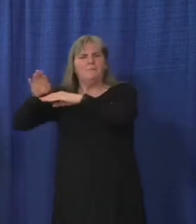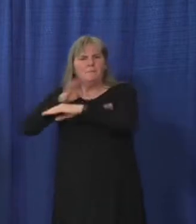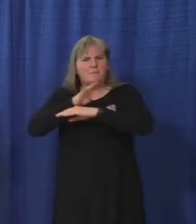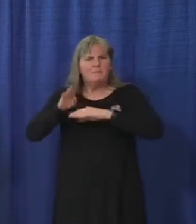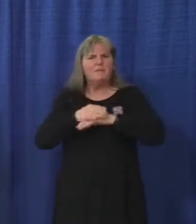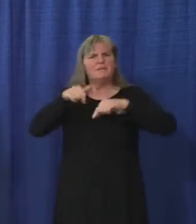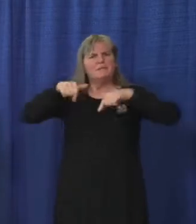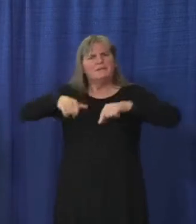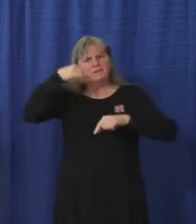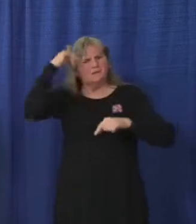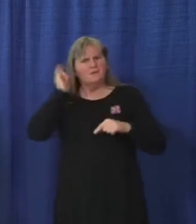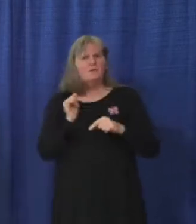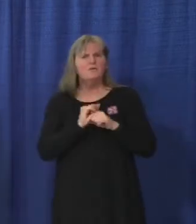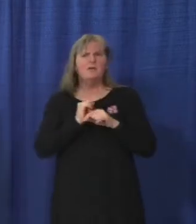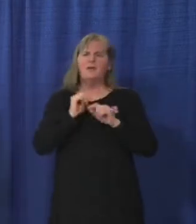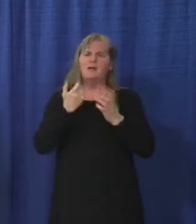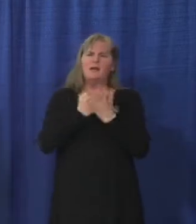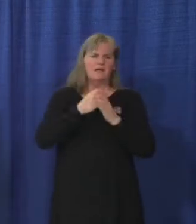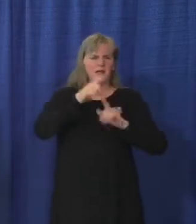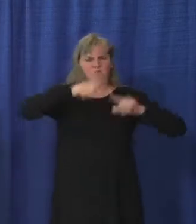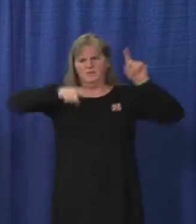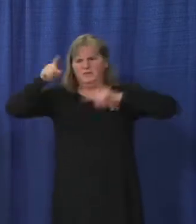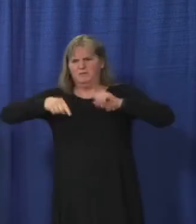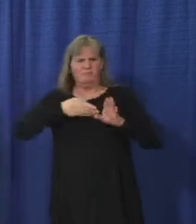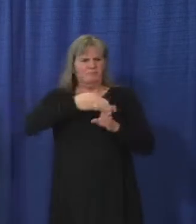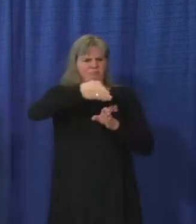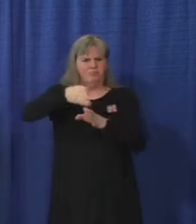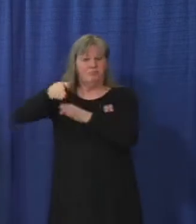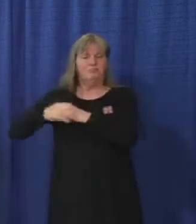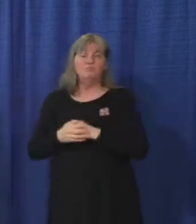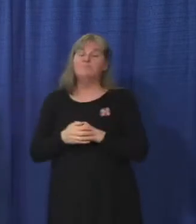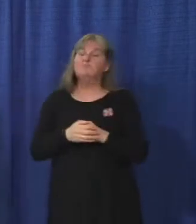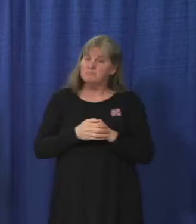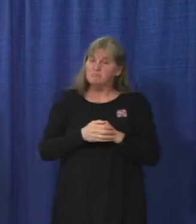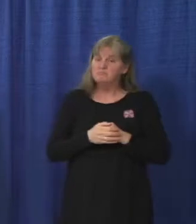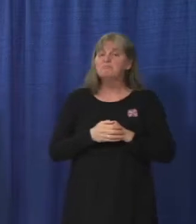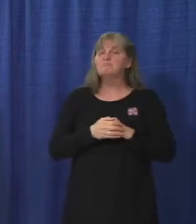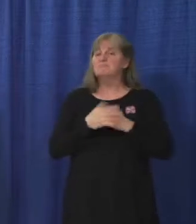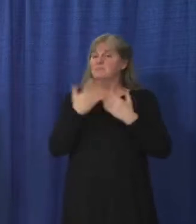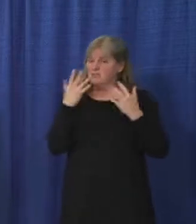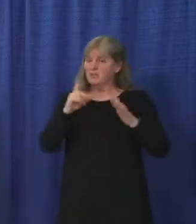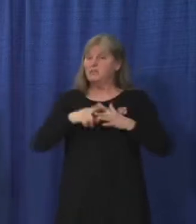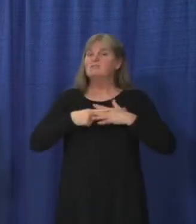We already initiated several infrastructure projects prior to the pandemic such as that